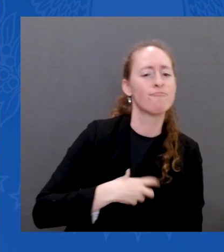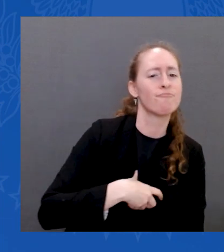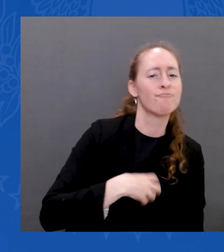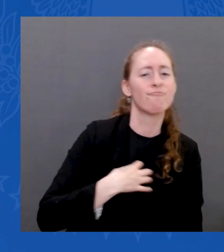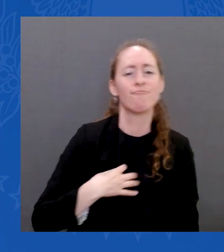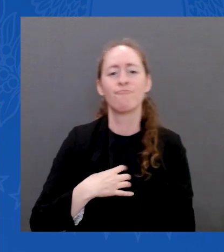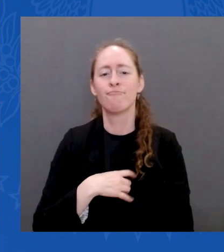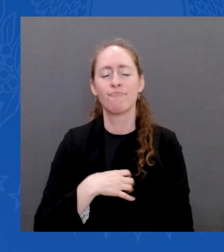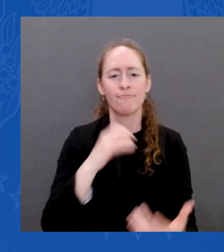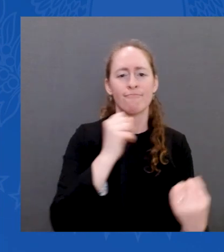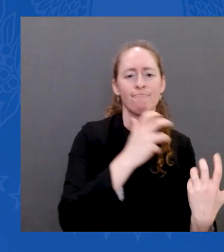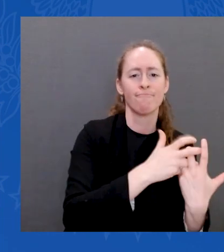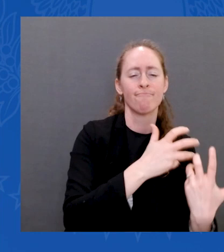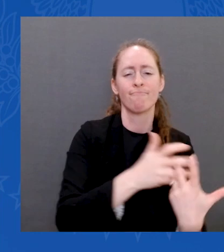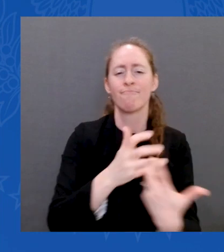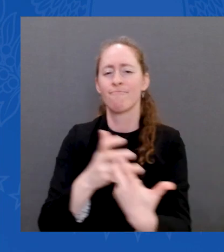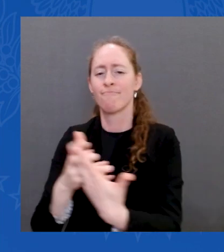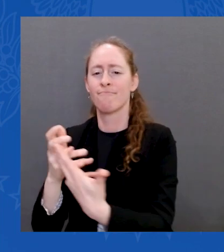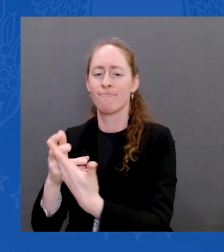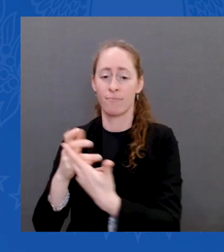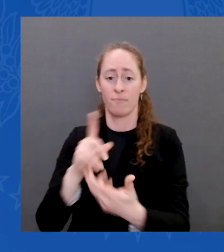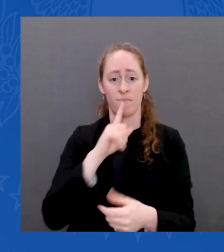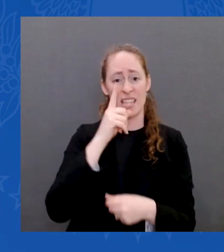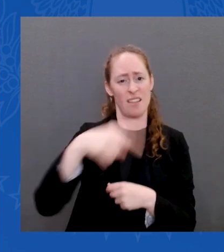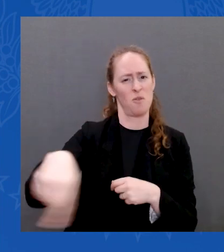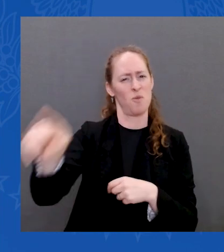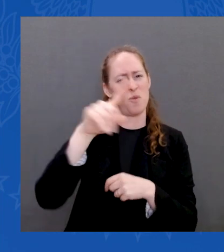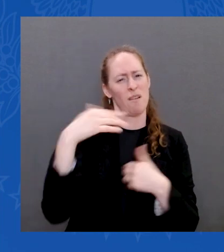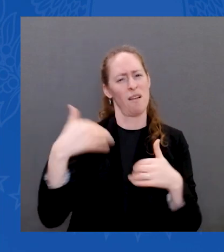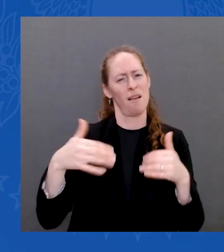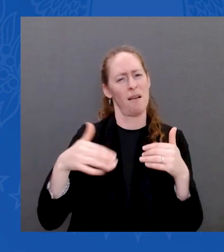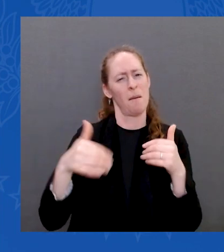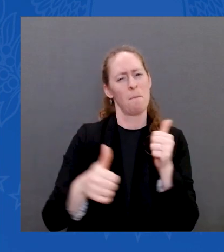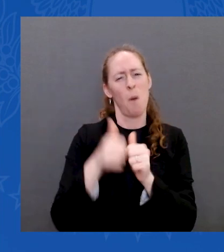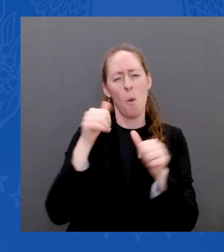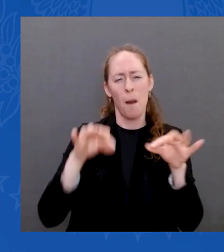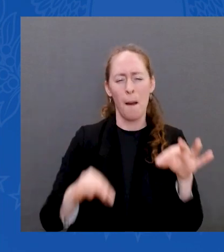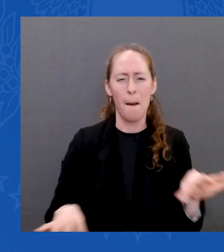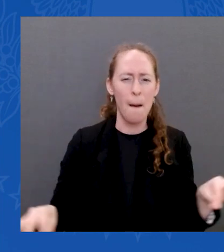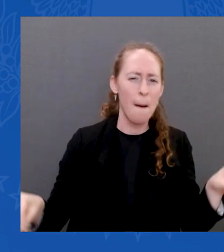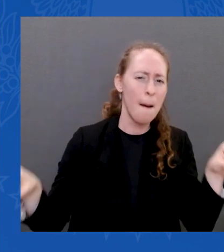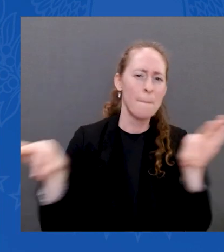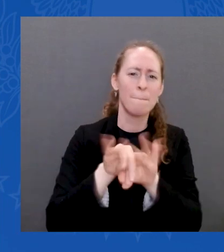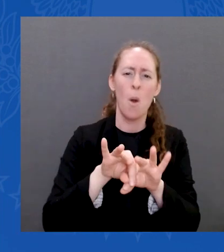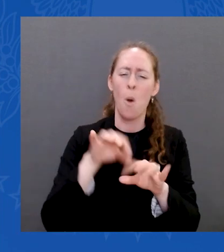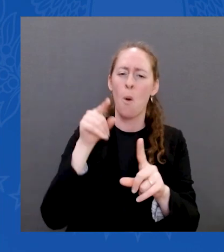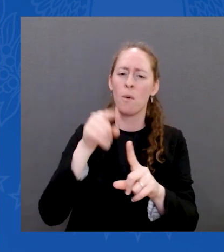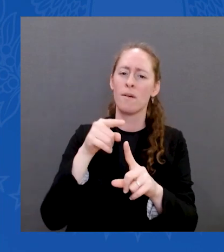the love and the joy that you bring to it, the empathy and the understanding,